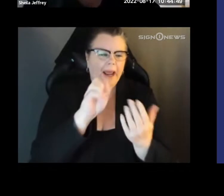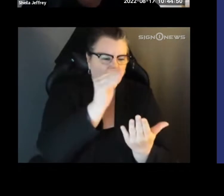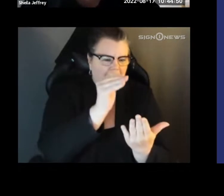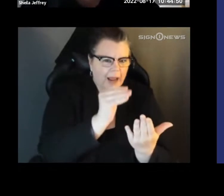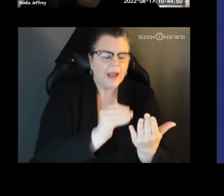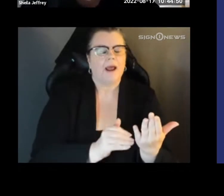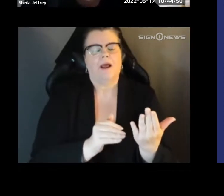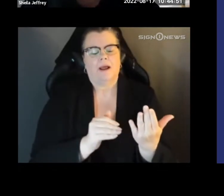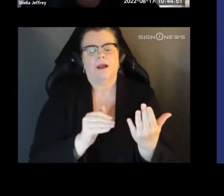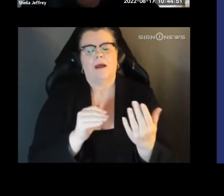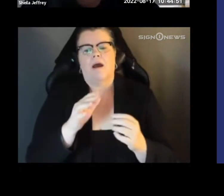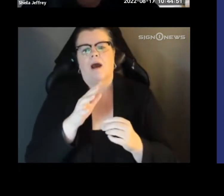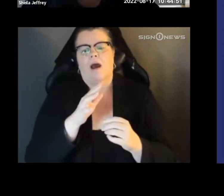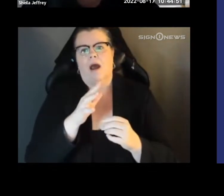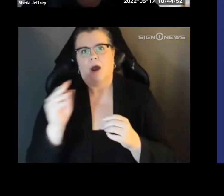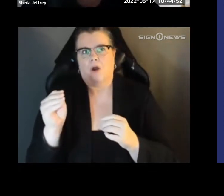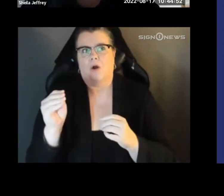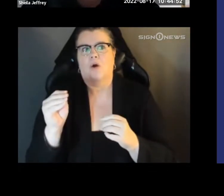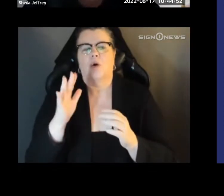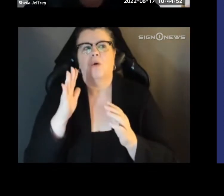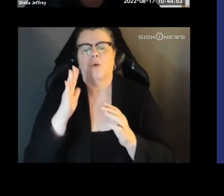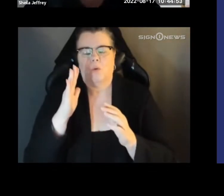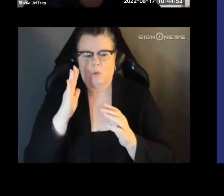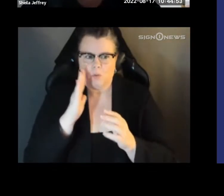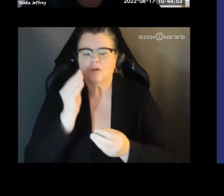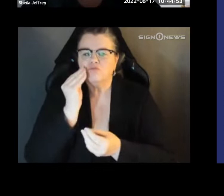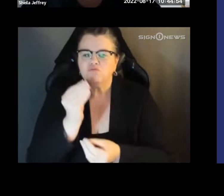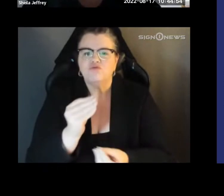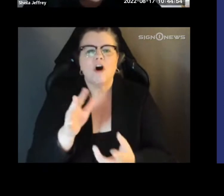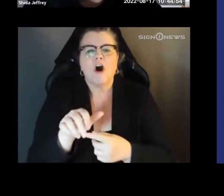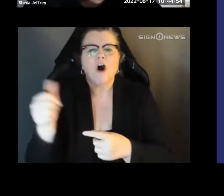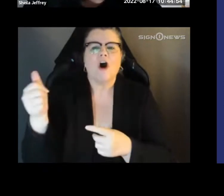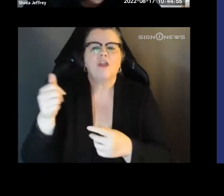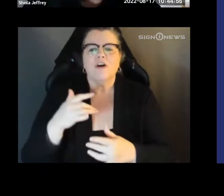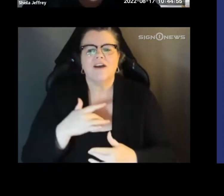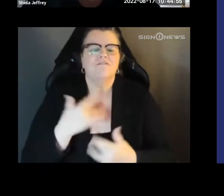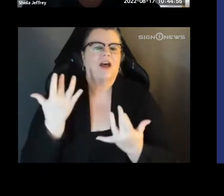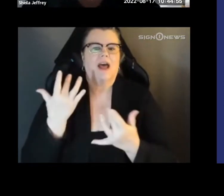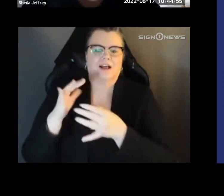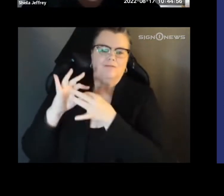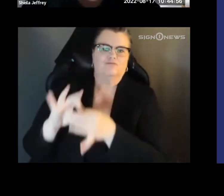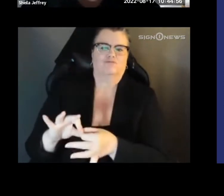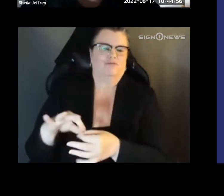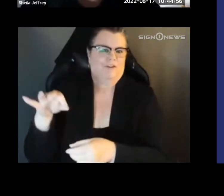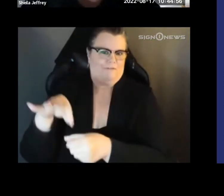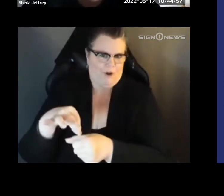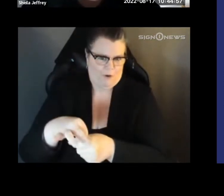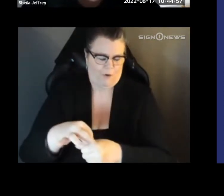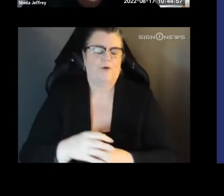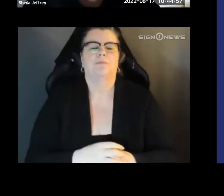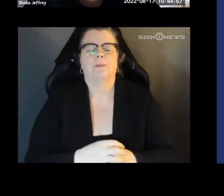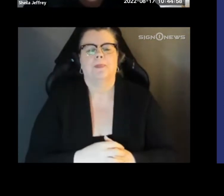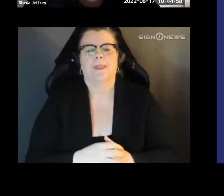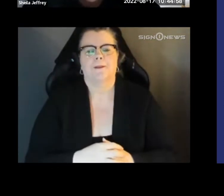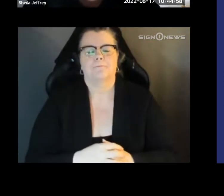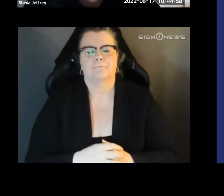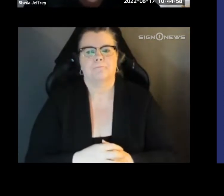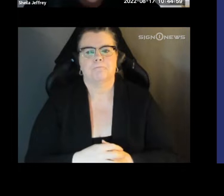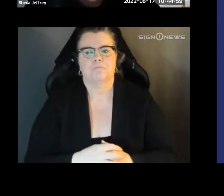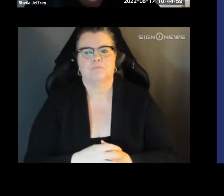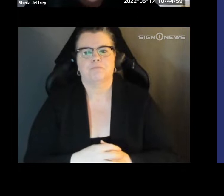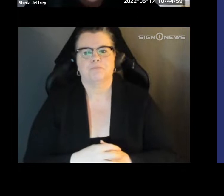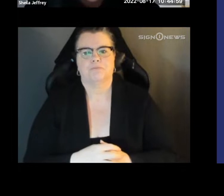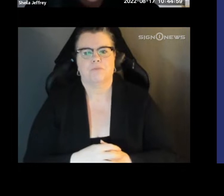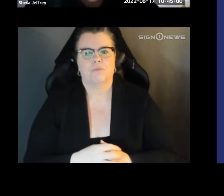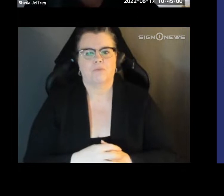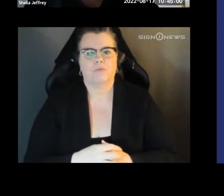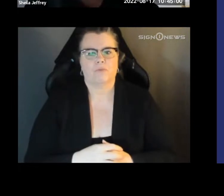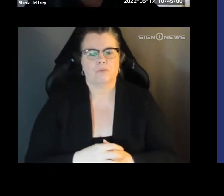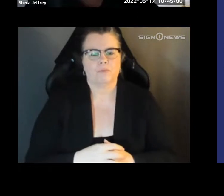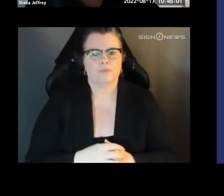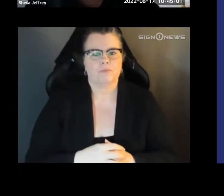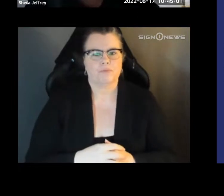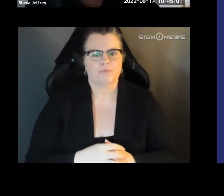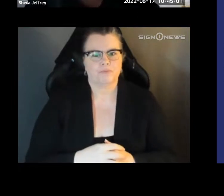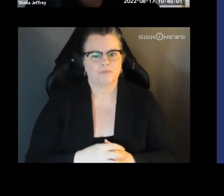voting ambassy events Katie oh this kid Katie for chat box find your early voting location and then